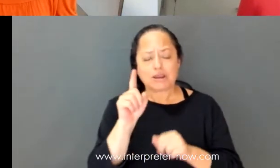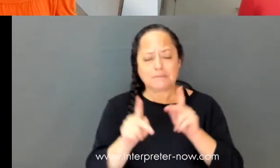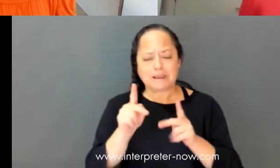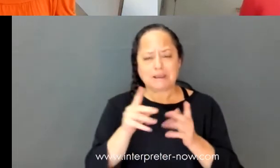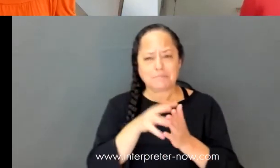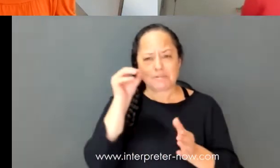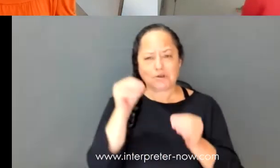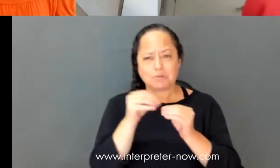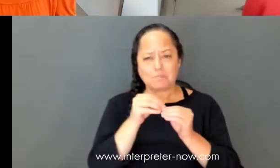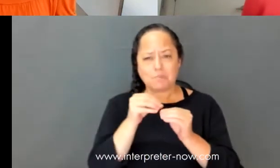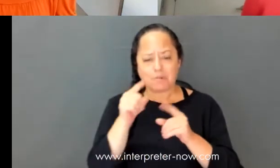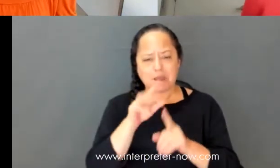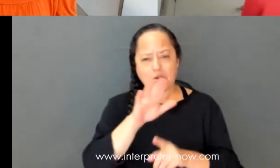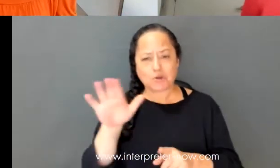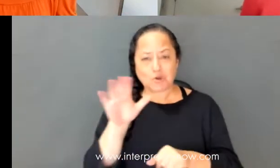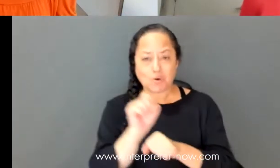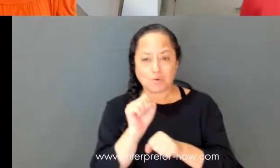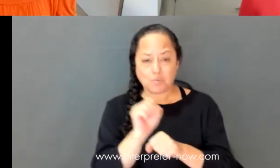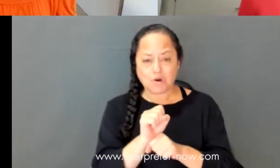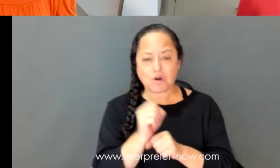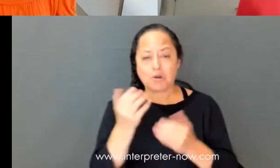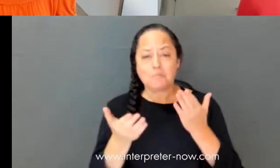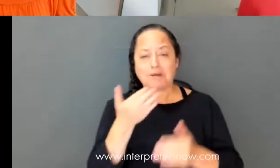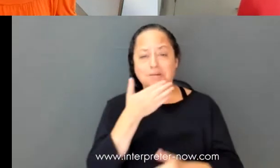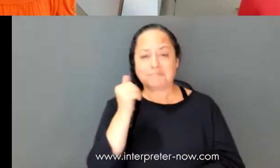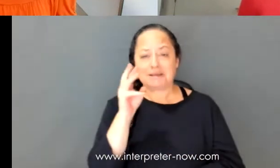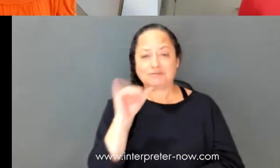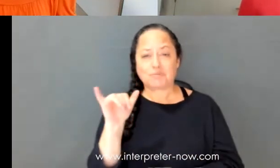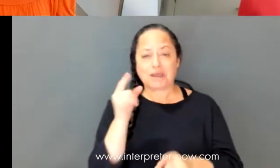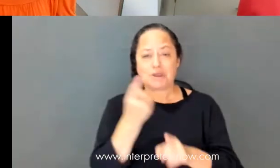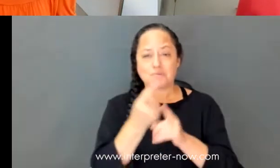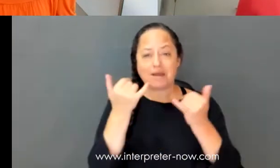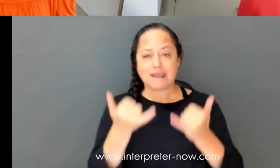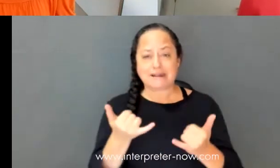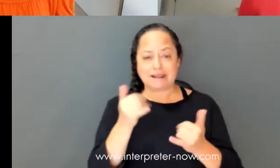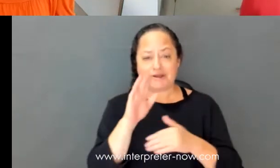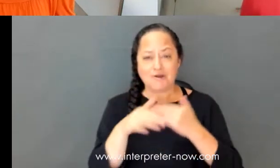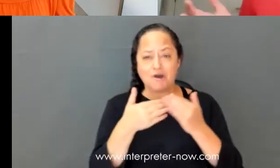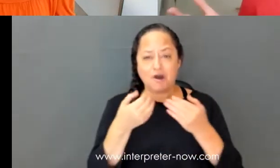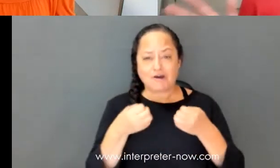Well, probably the best way right now. All effort is to the book, as you can see.